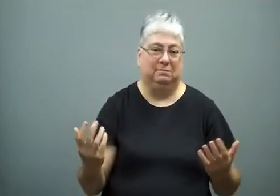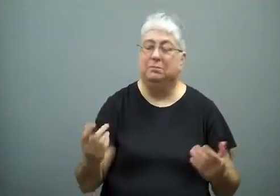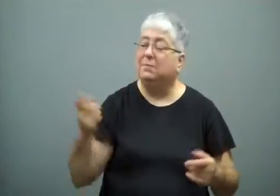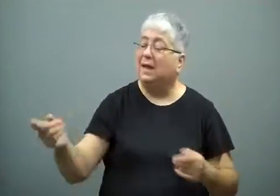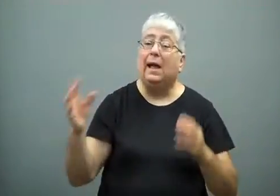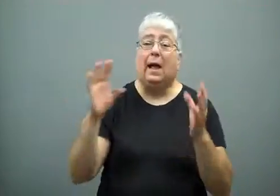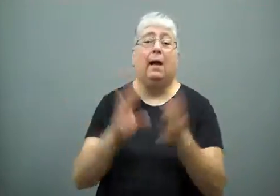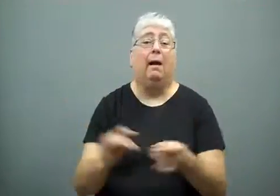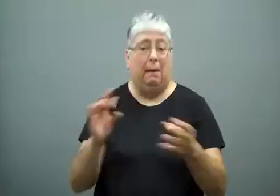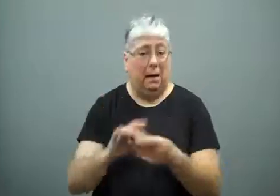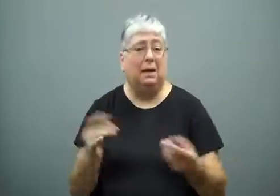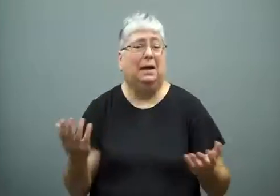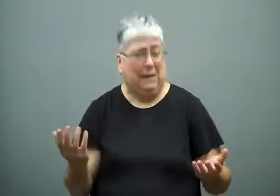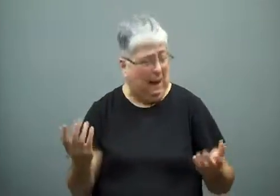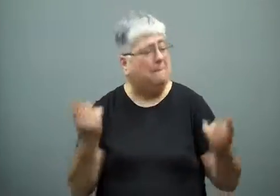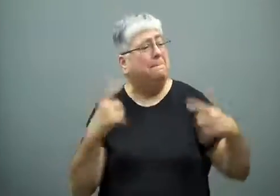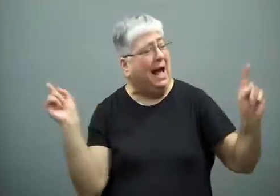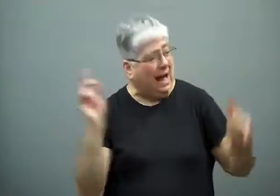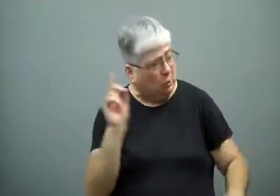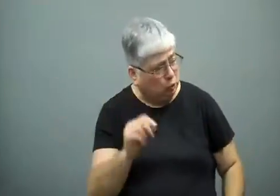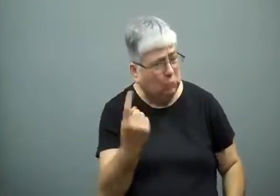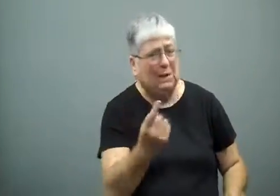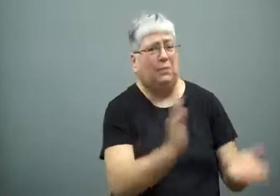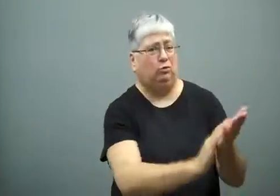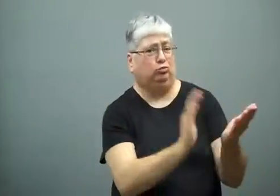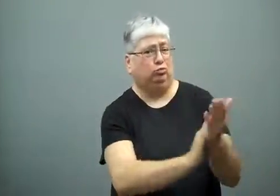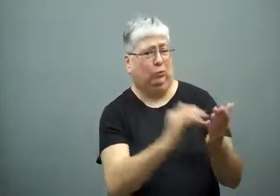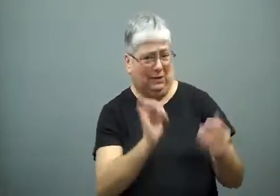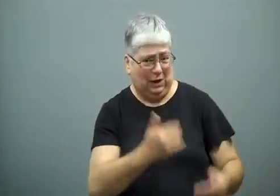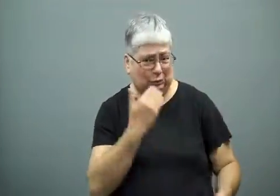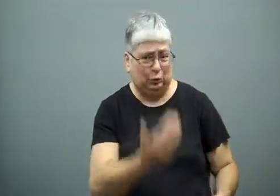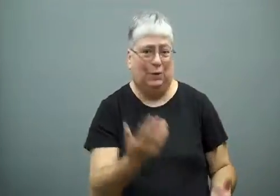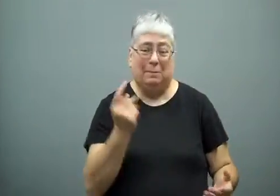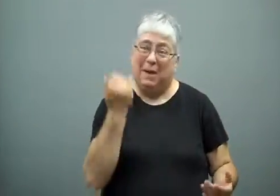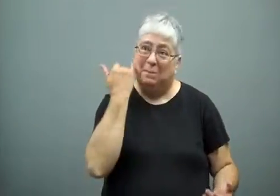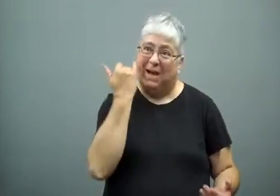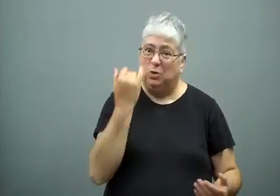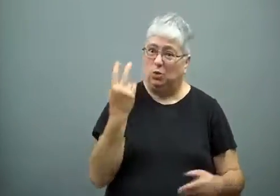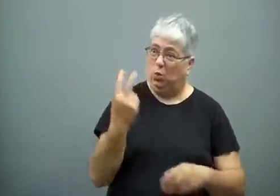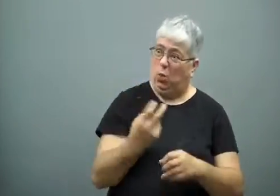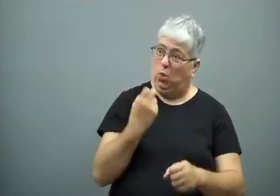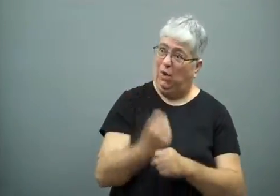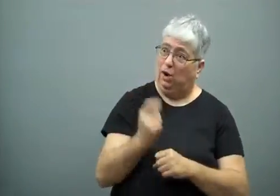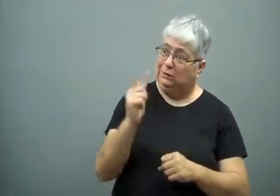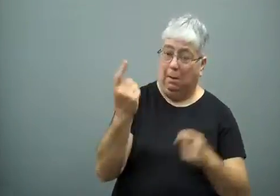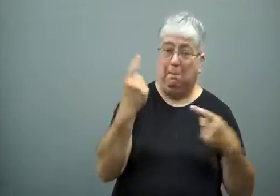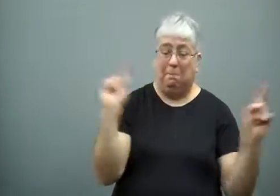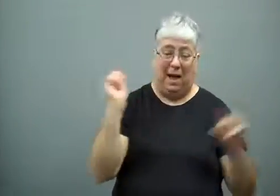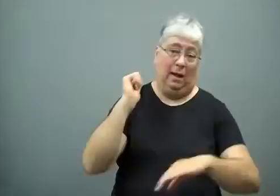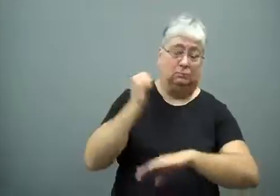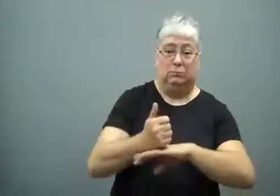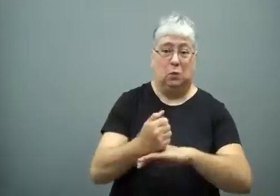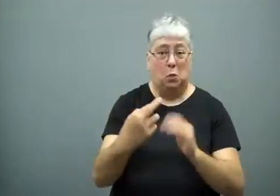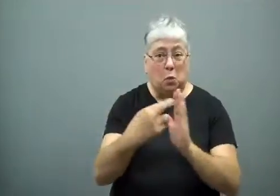He said it was praiseworthy that action has been taken.